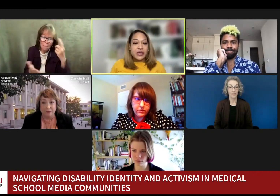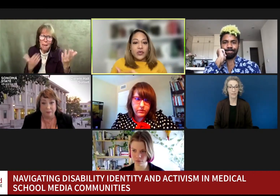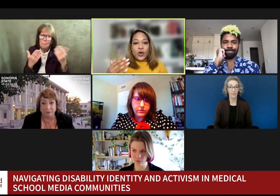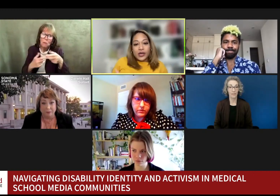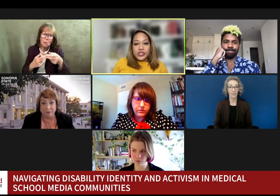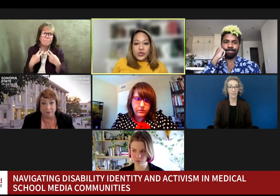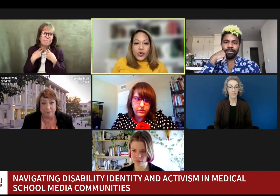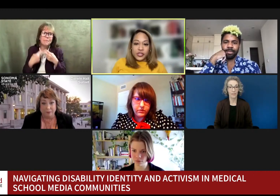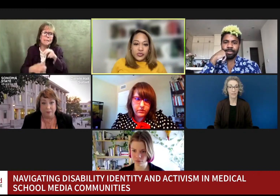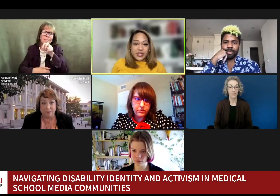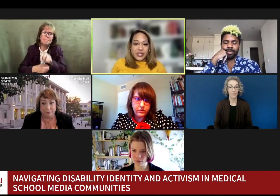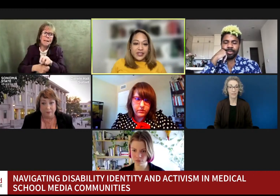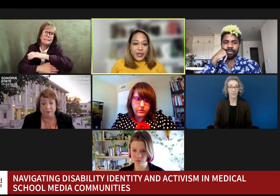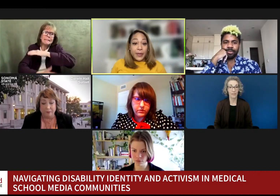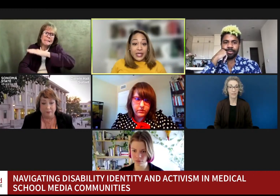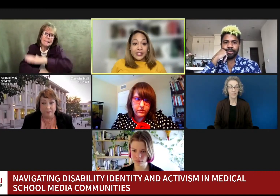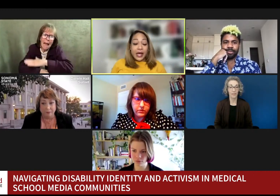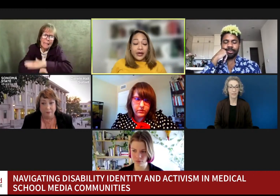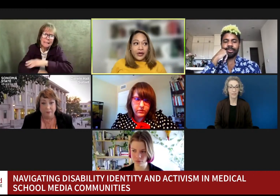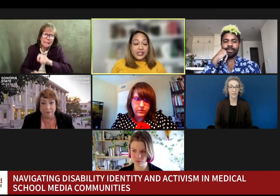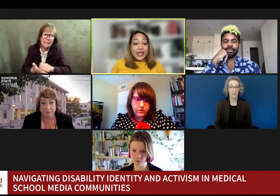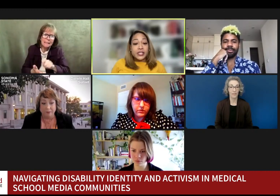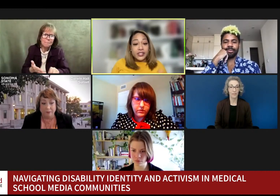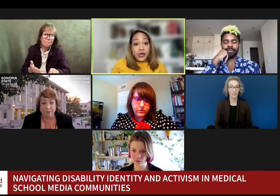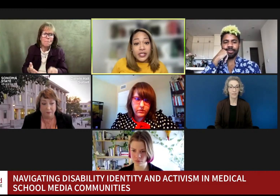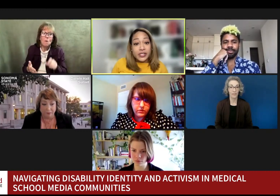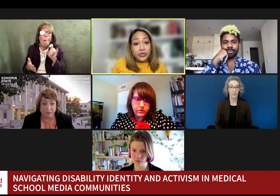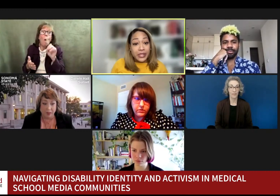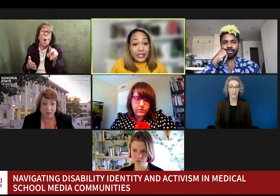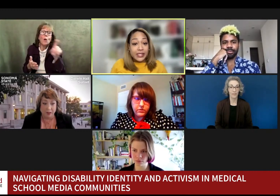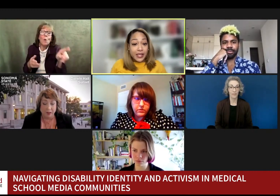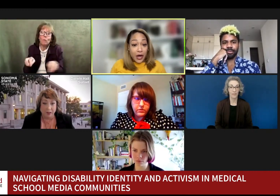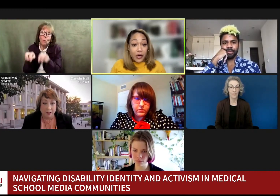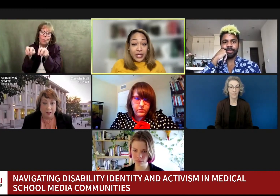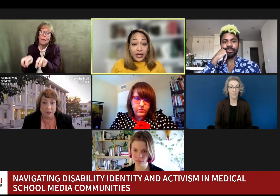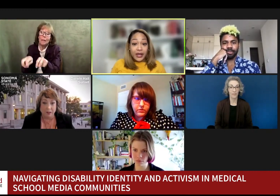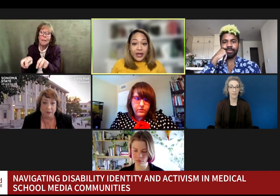What else do you wanna do besides being a bedside nurse? And it started to really scare me.